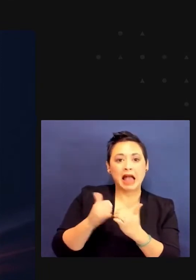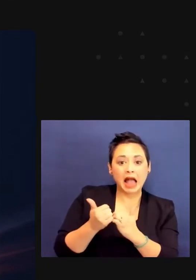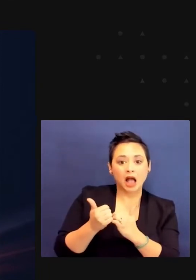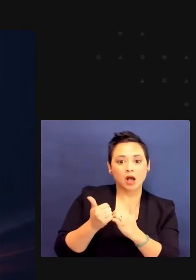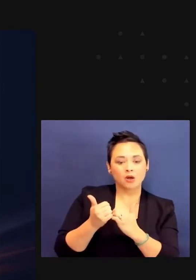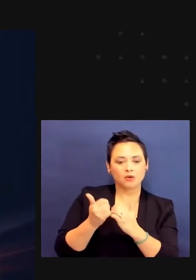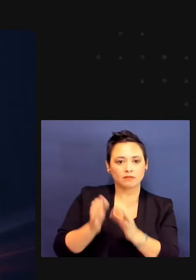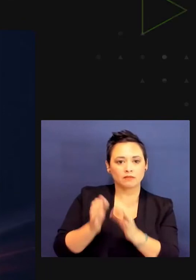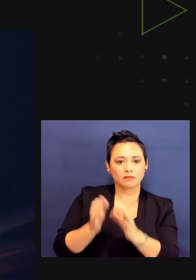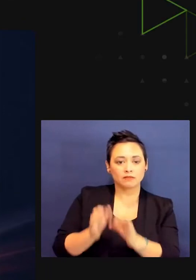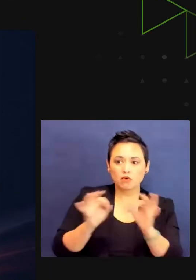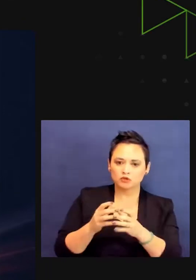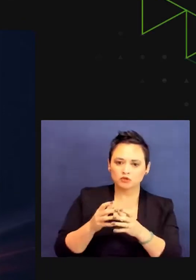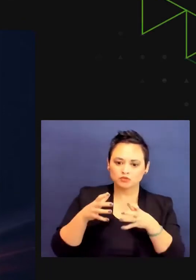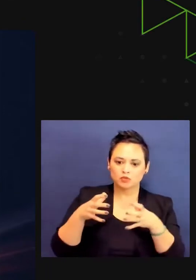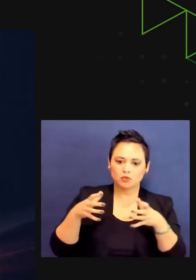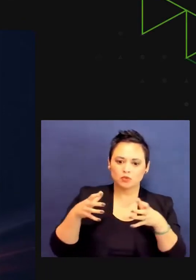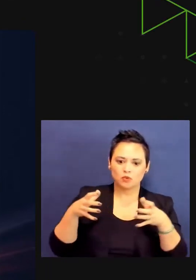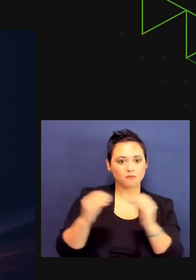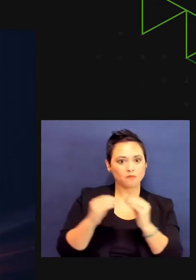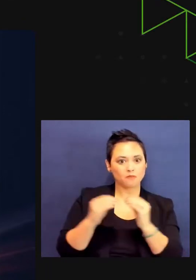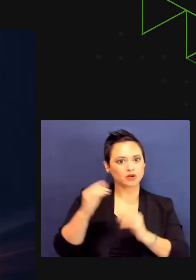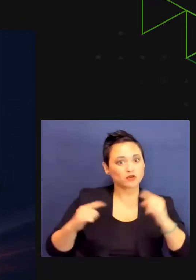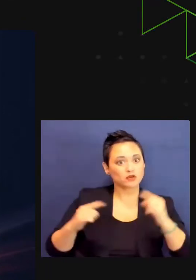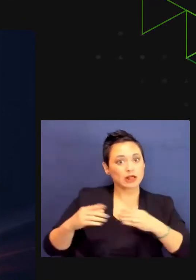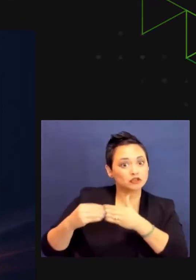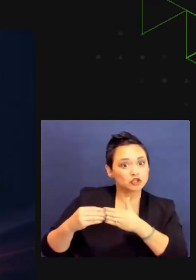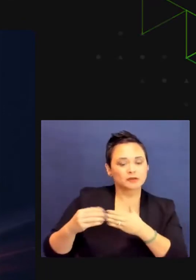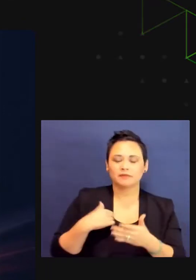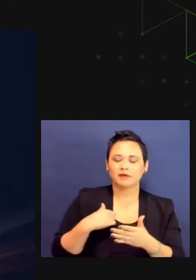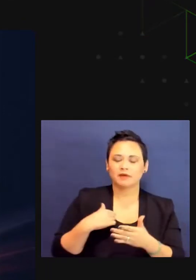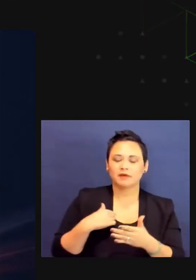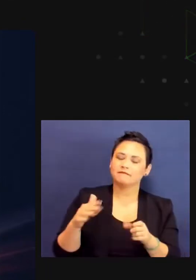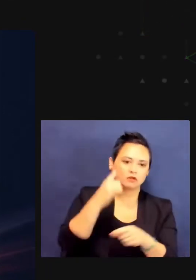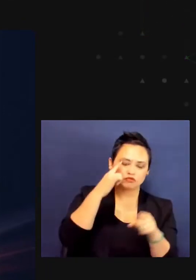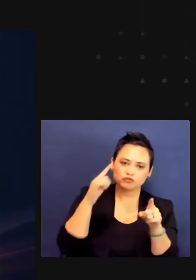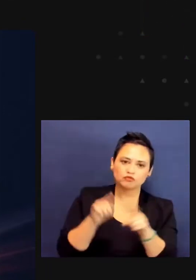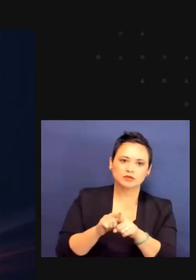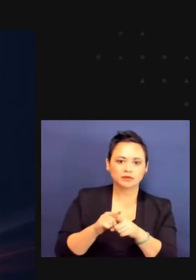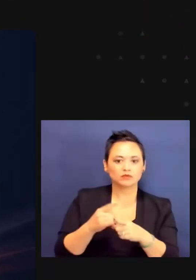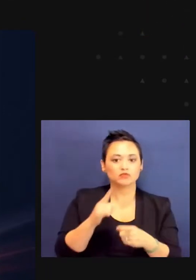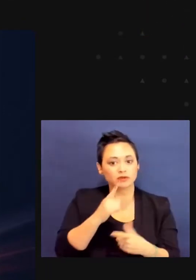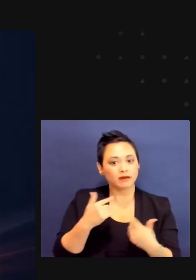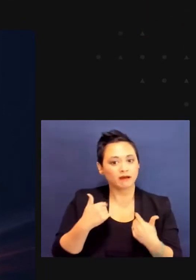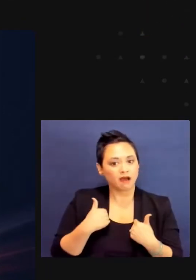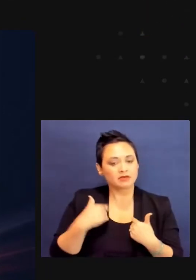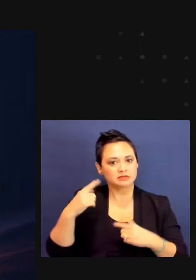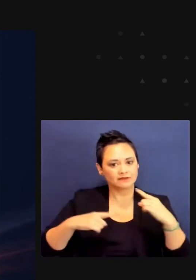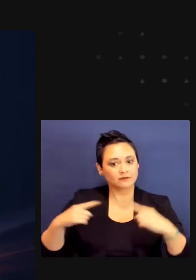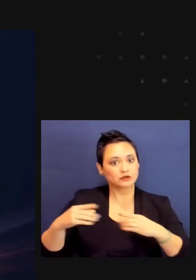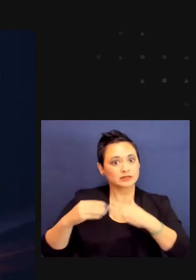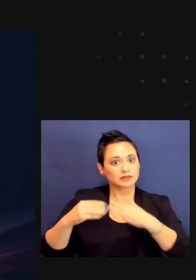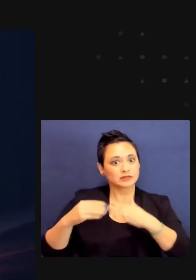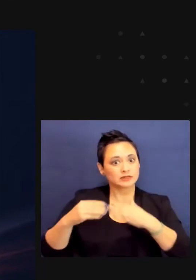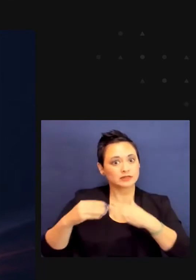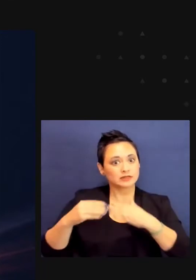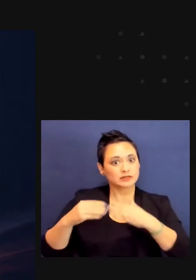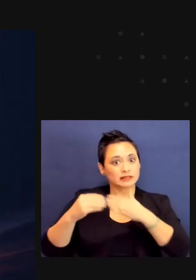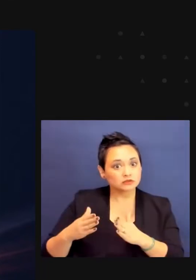I fully agree with that, really having diverse leaders, ensures that we're having more balanced,